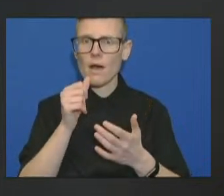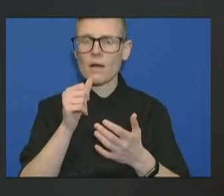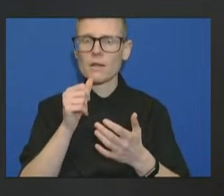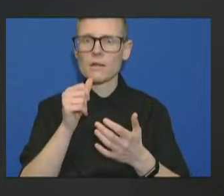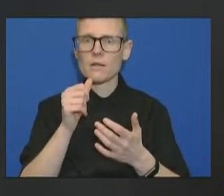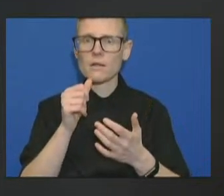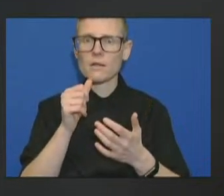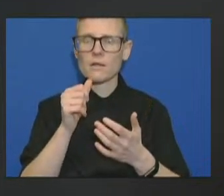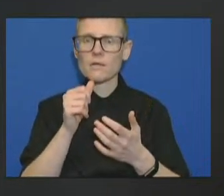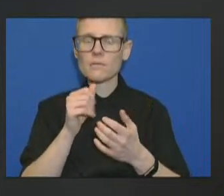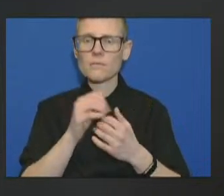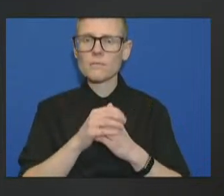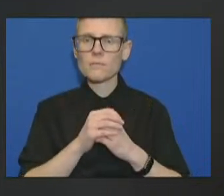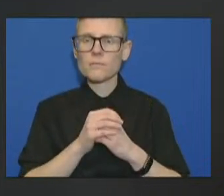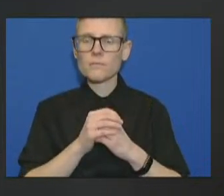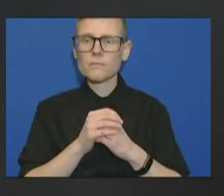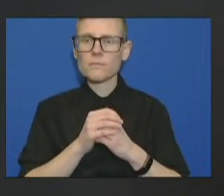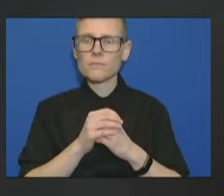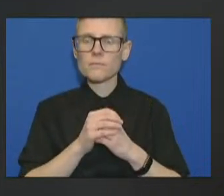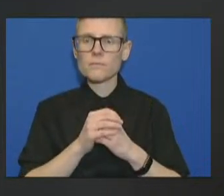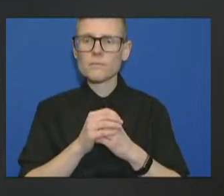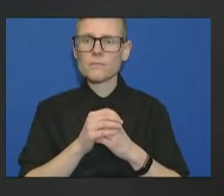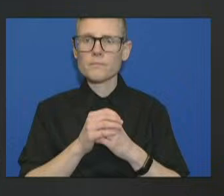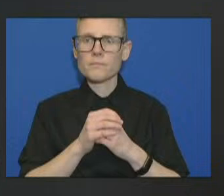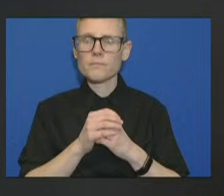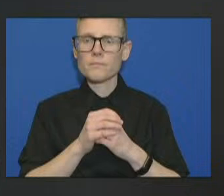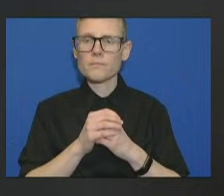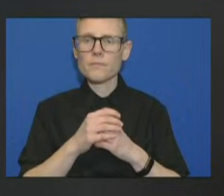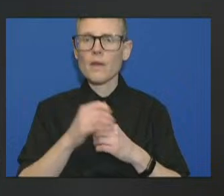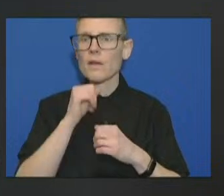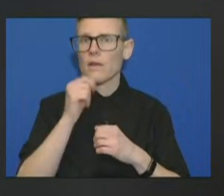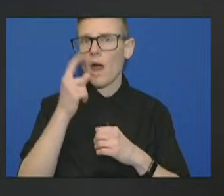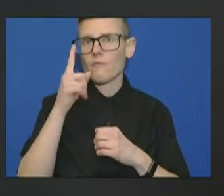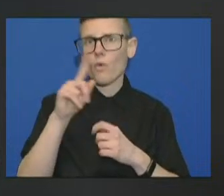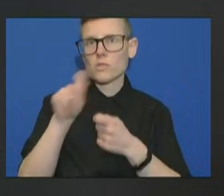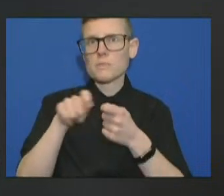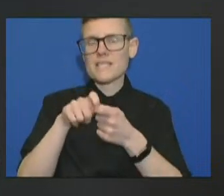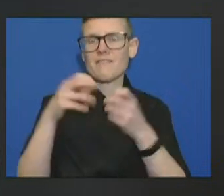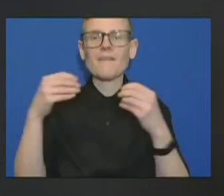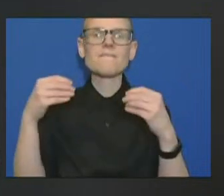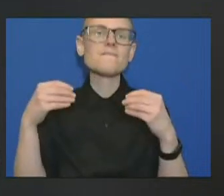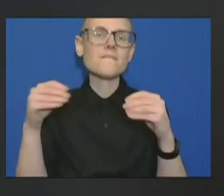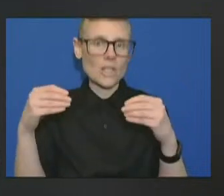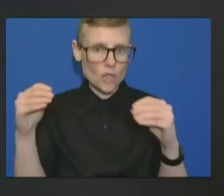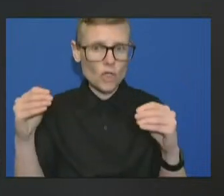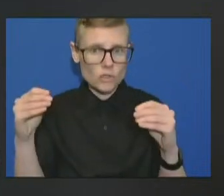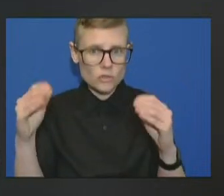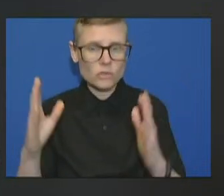know, there were some not